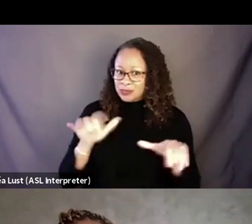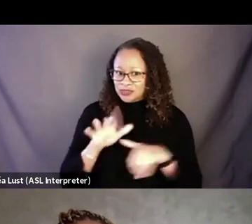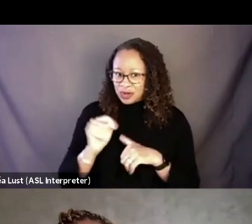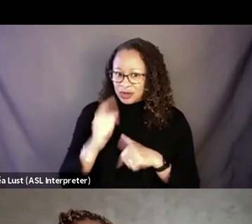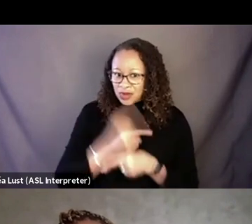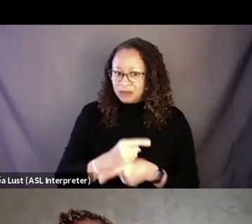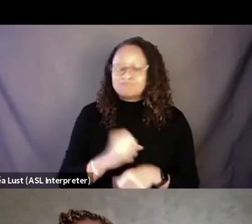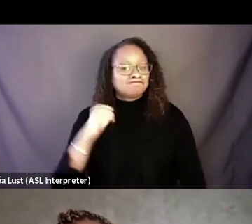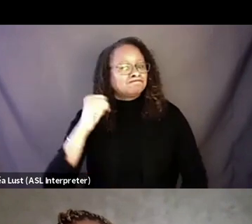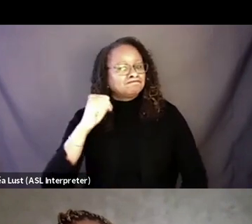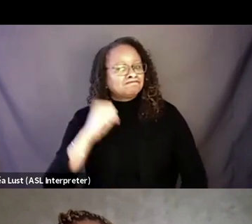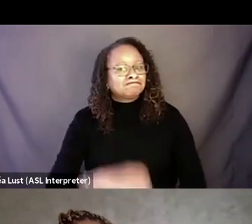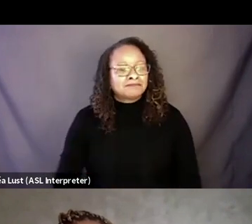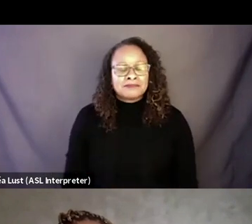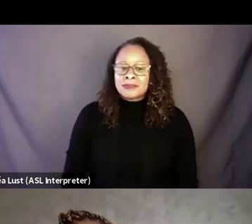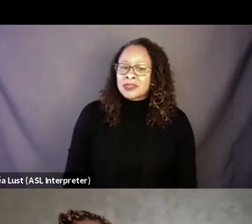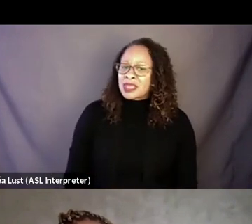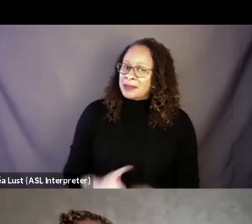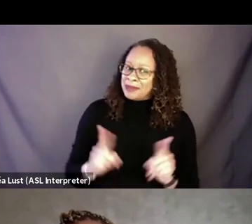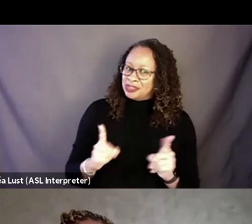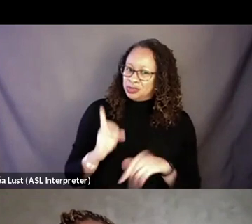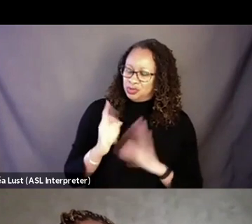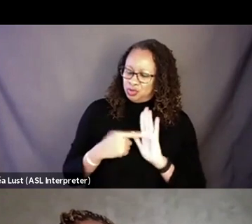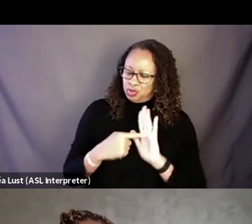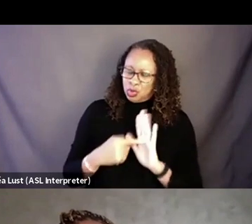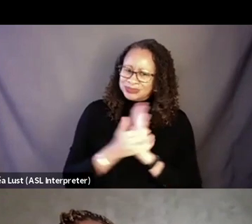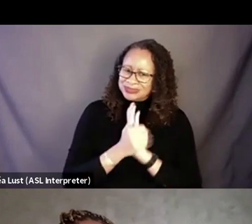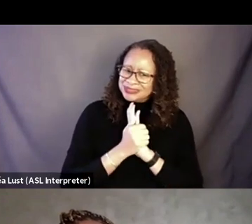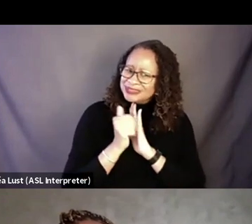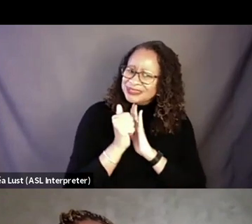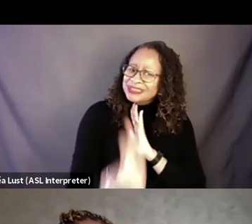And yet you show such prowess with how you have carved